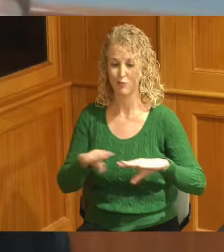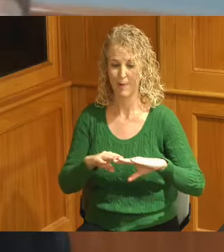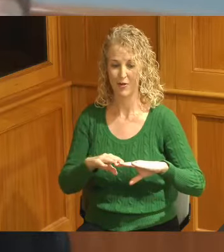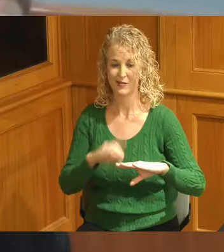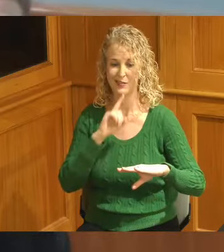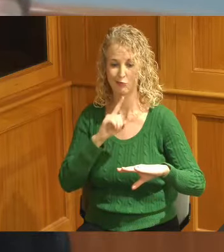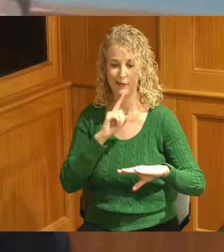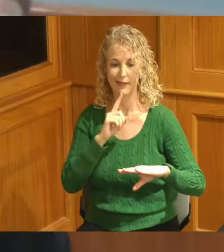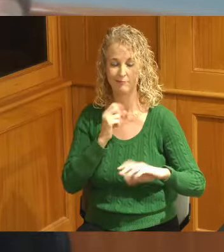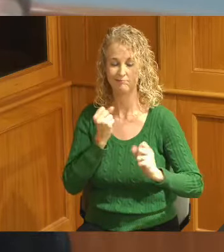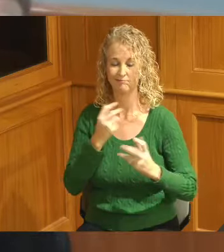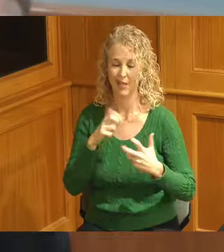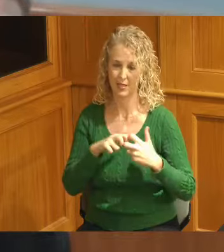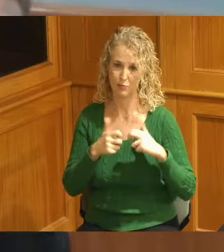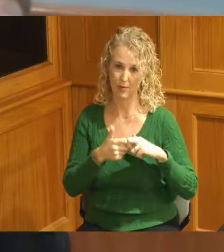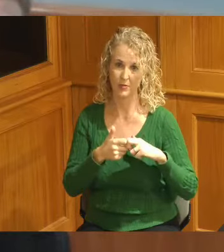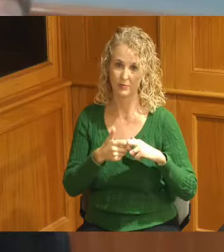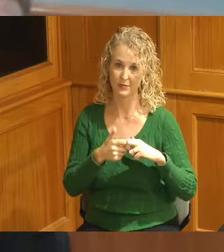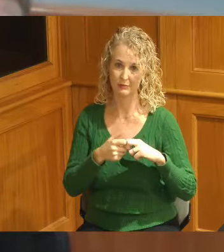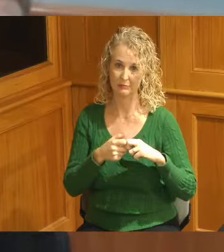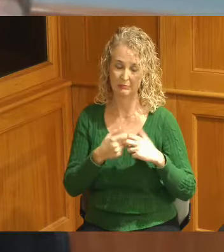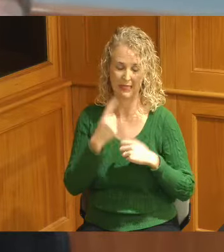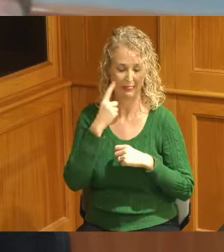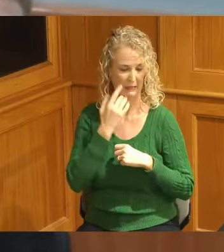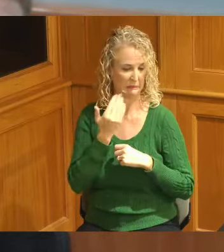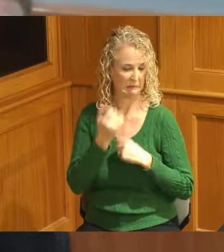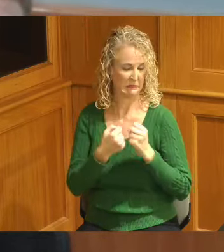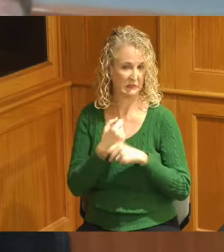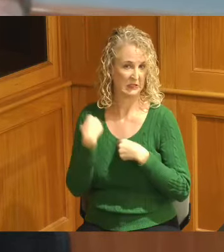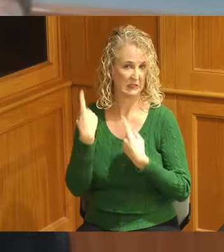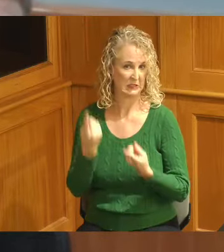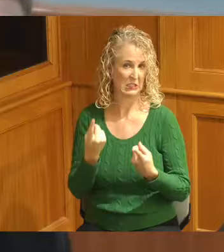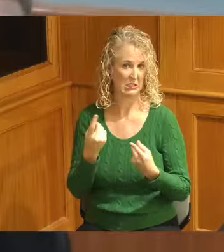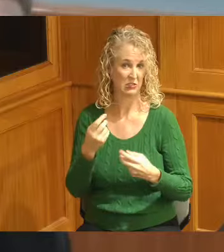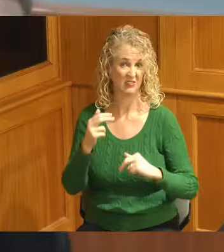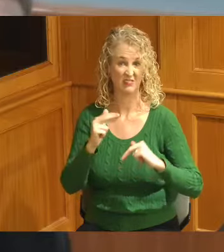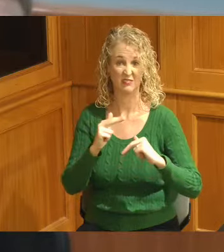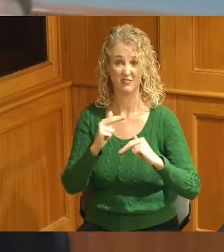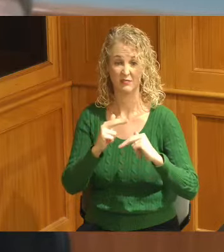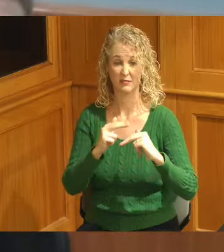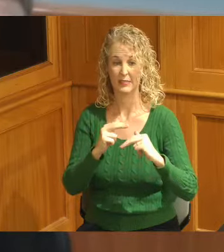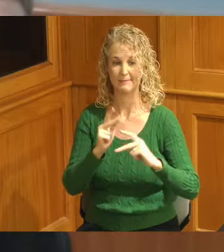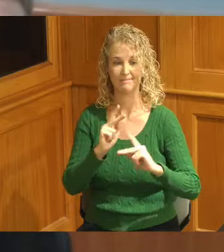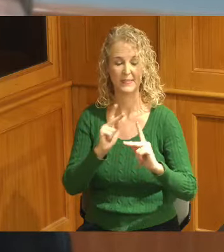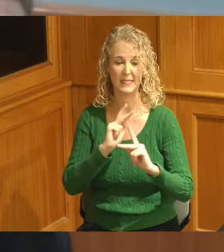some time. over say the past 12 or 15 years that it had unstable and inconsistent ownership which